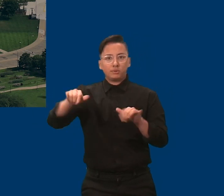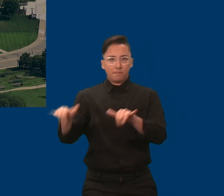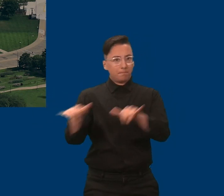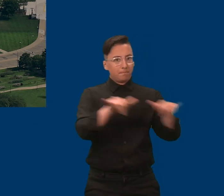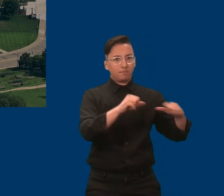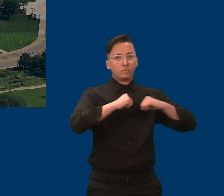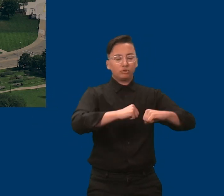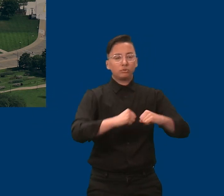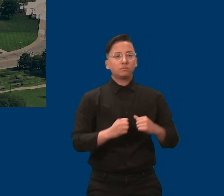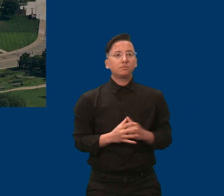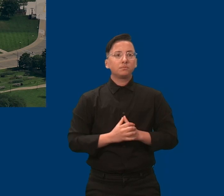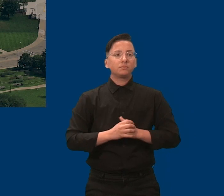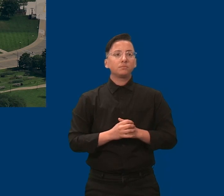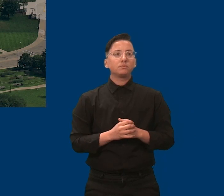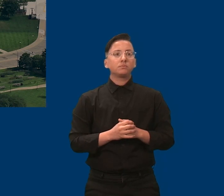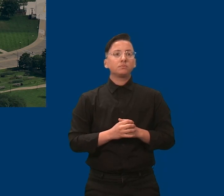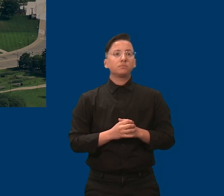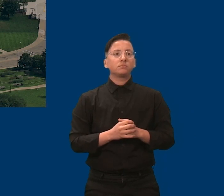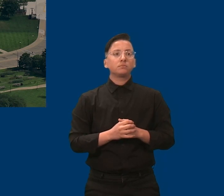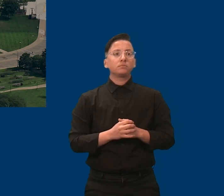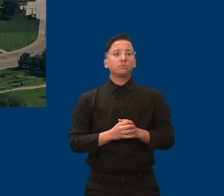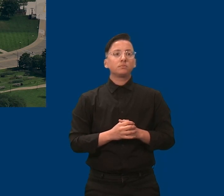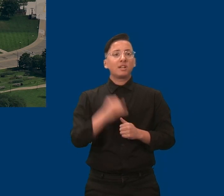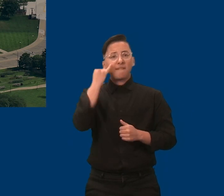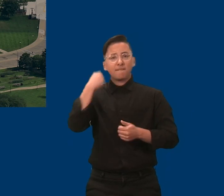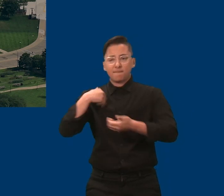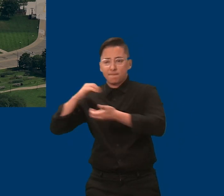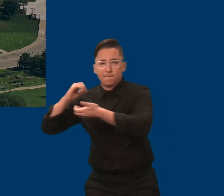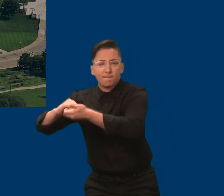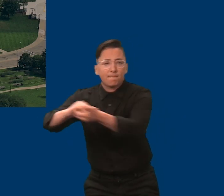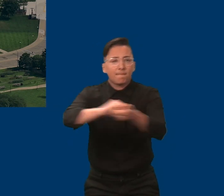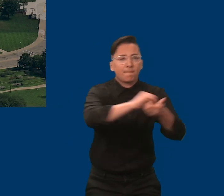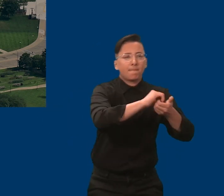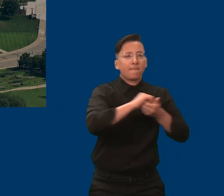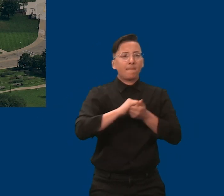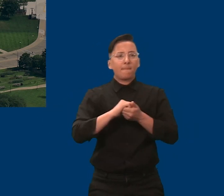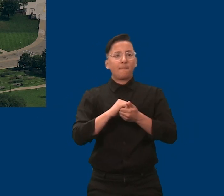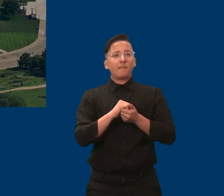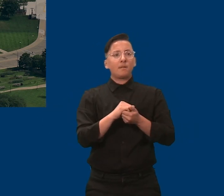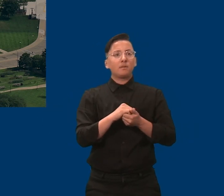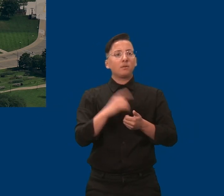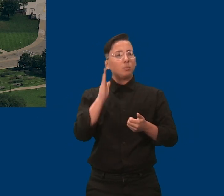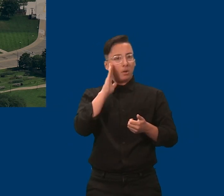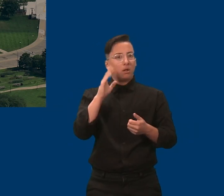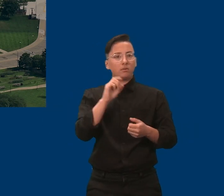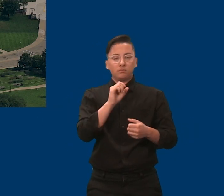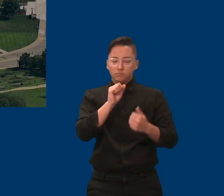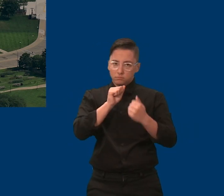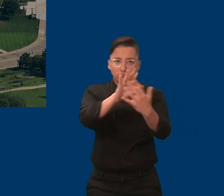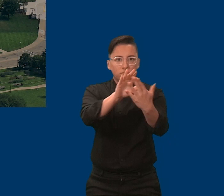as a team to take on the most challenging issues. Disability partner support makes up pillar three